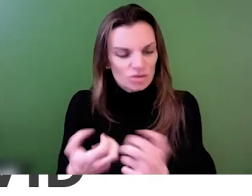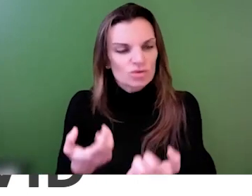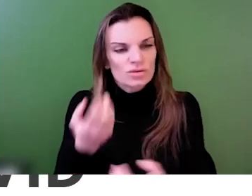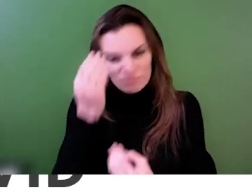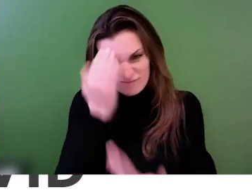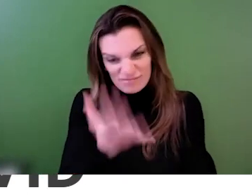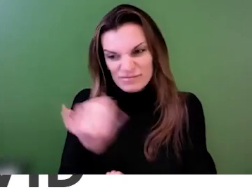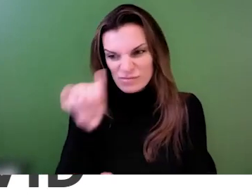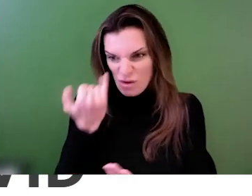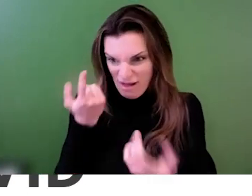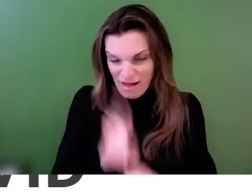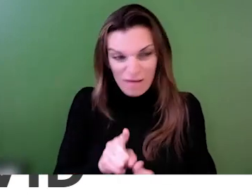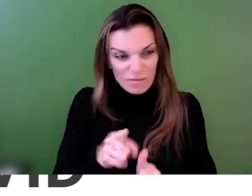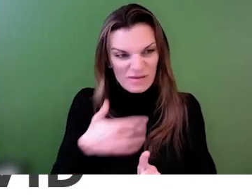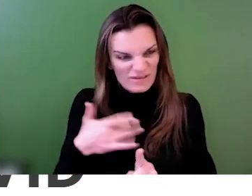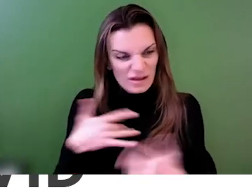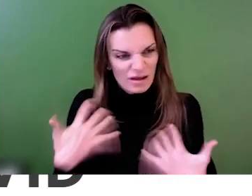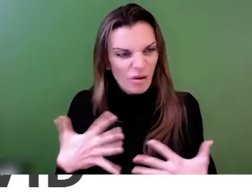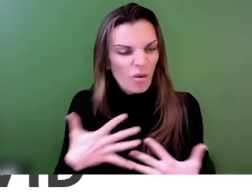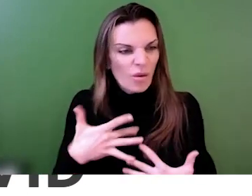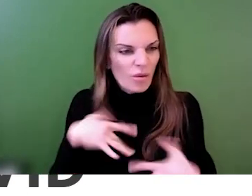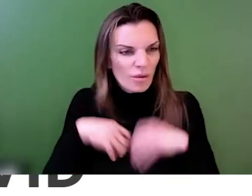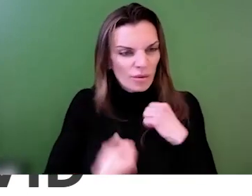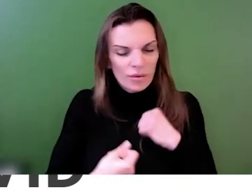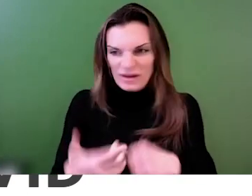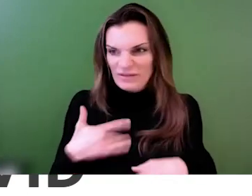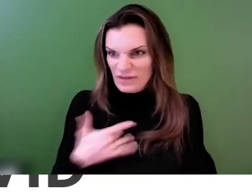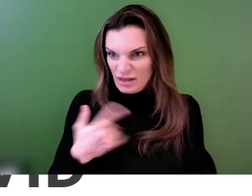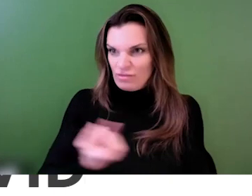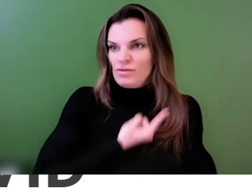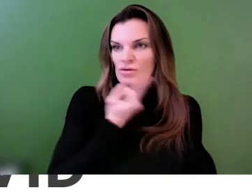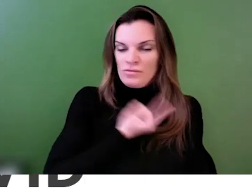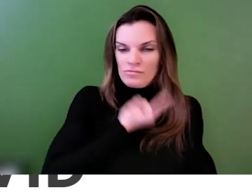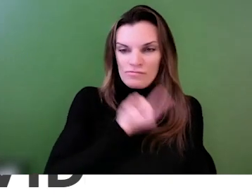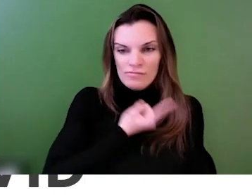very isolating to experience these symptoms. It's very